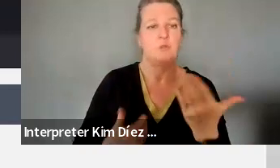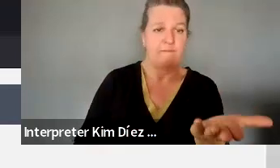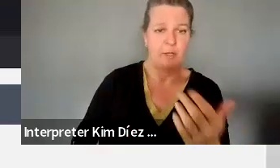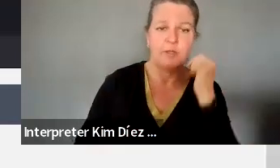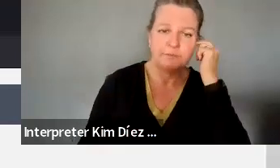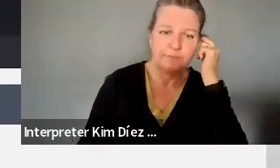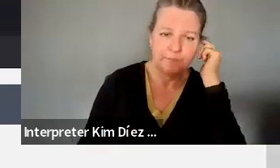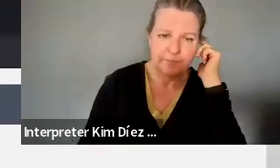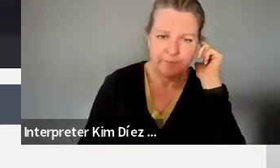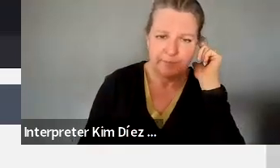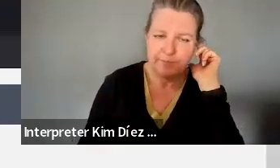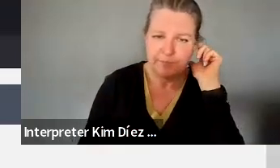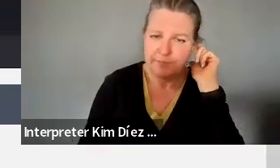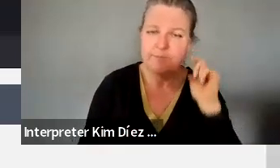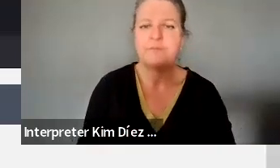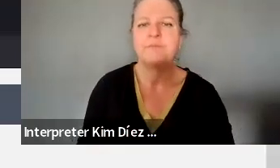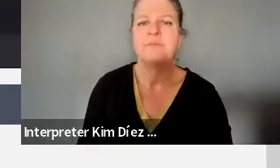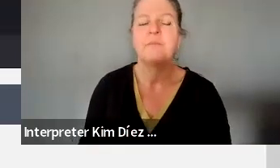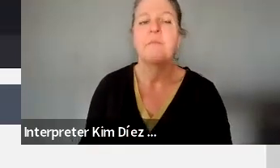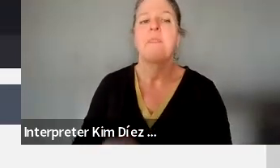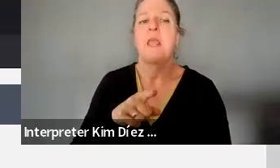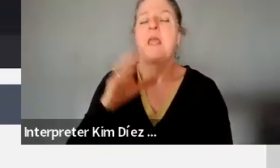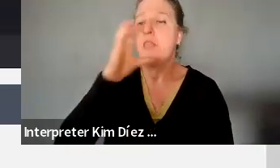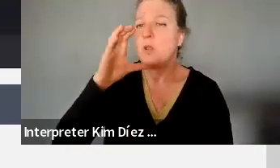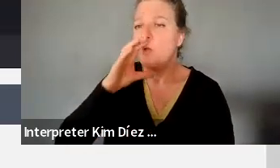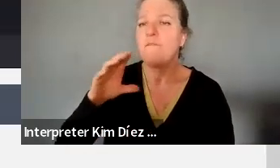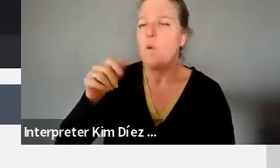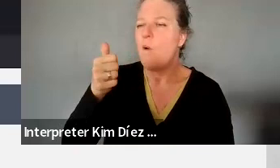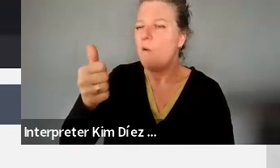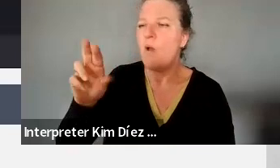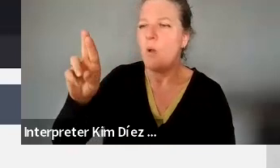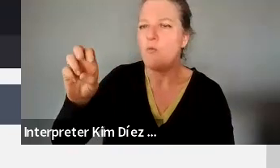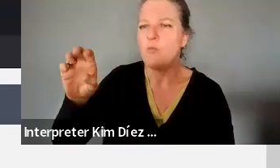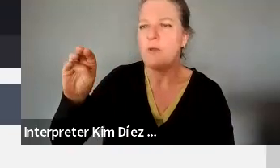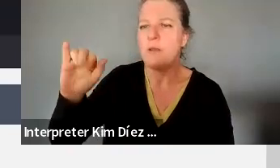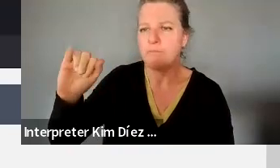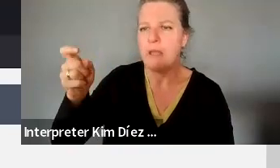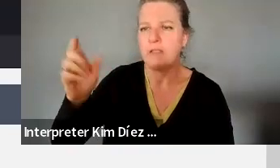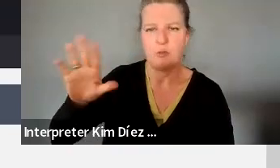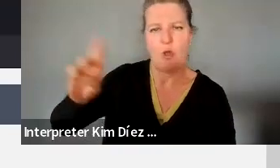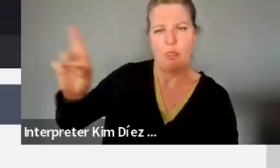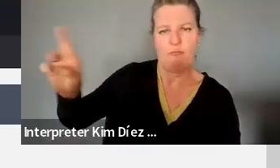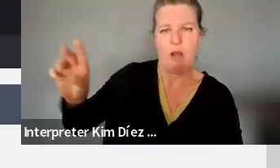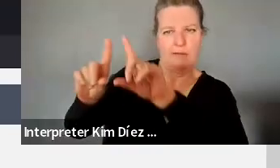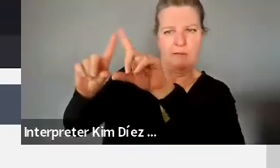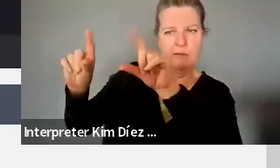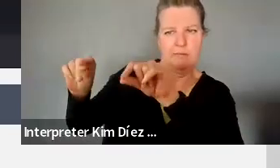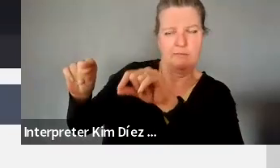Once you're on this page, you're just looking for the Remix button towards the right hand side. We'll click that,